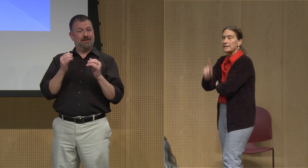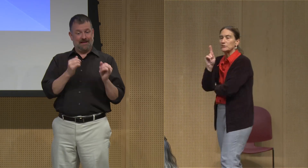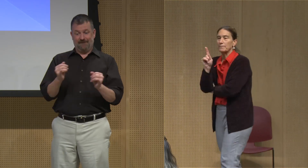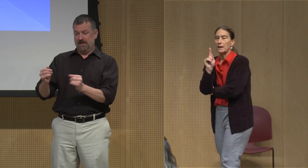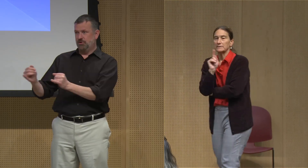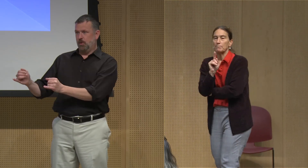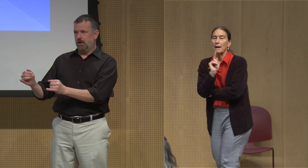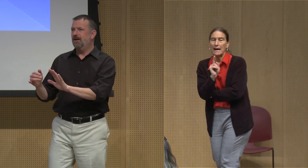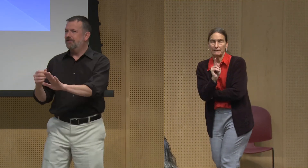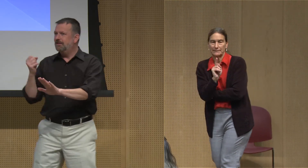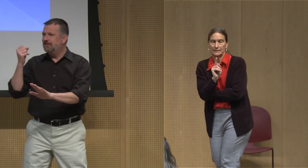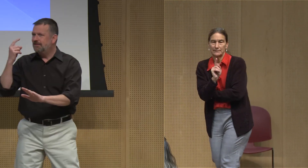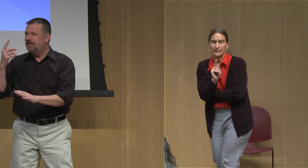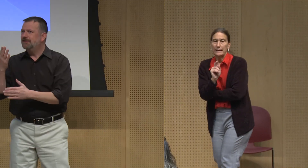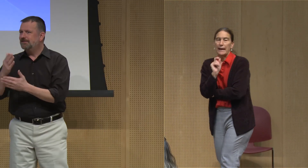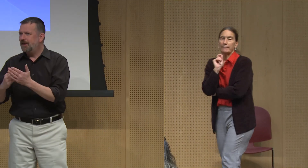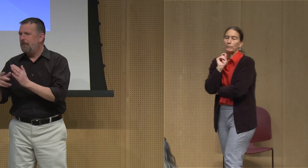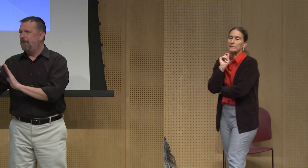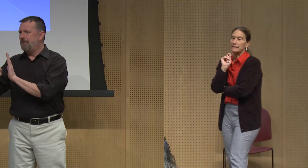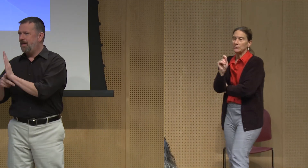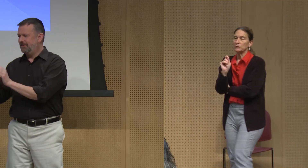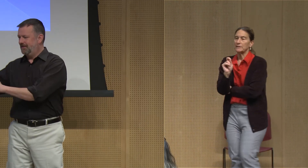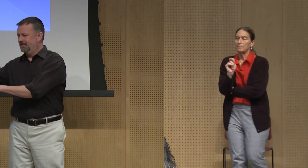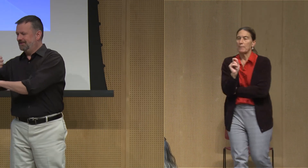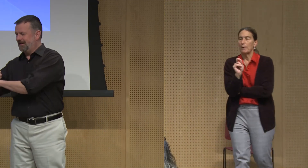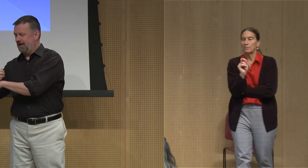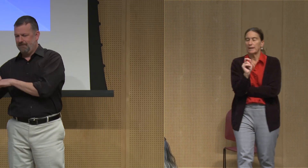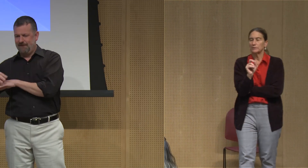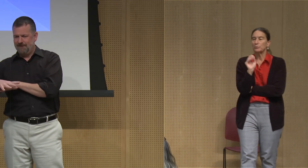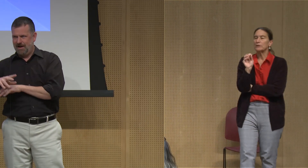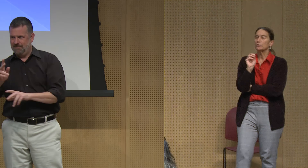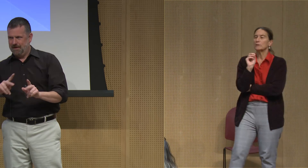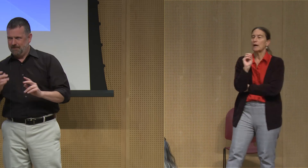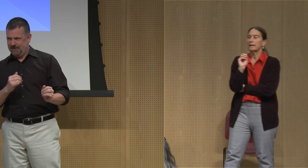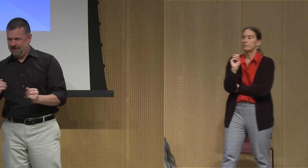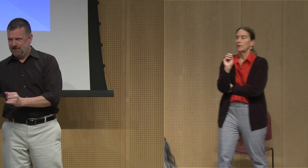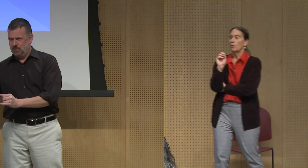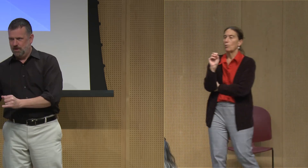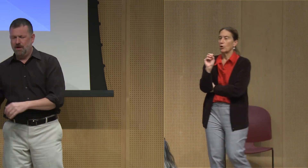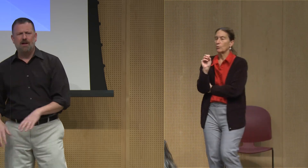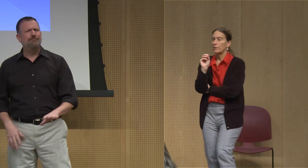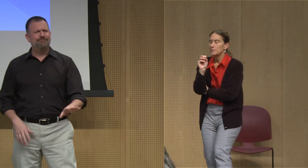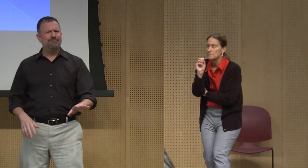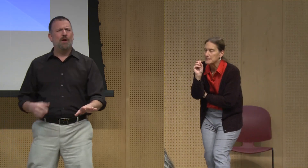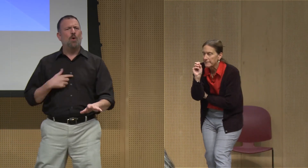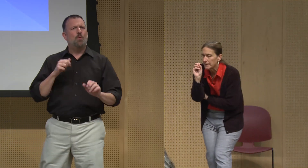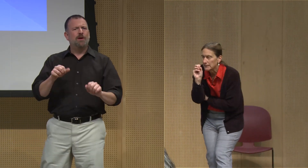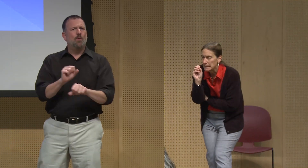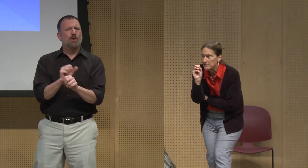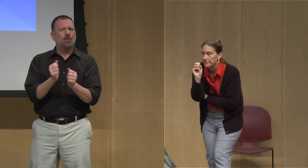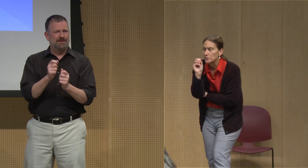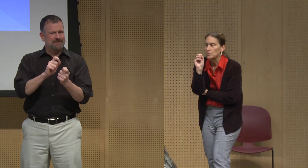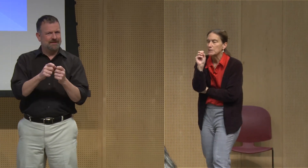BECAUSE OF POLICIES, AND WHAT'S INTERESTING ABOUT PUBLIC HEALTH IS WE CAN DO A LOT OF WORK WITH SPECIFIC INDIVIDUALS,